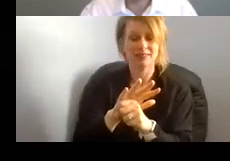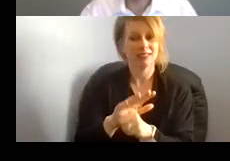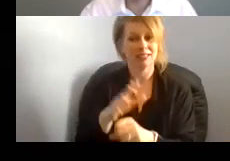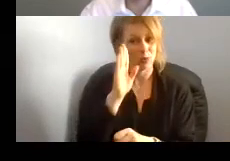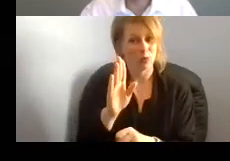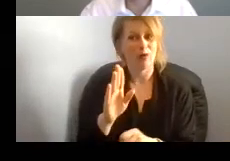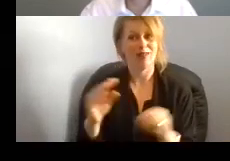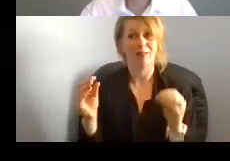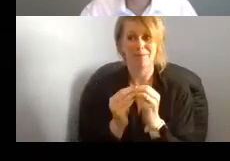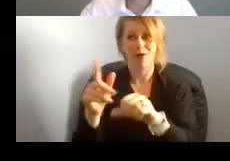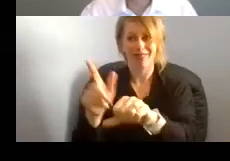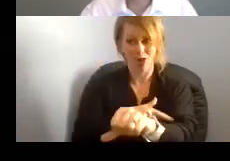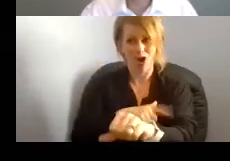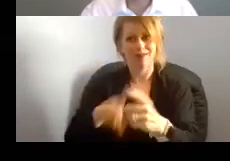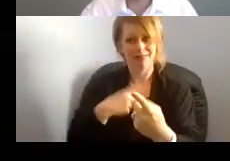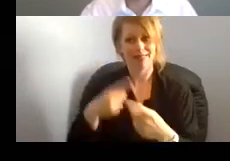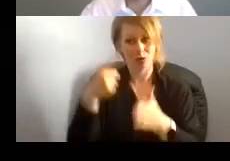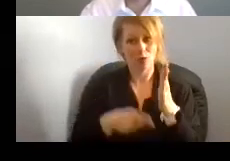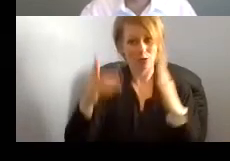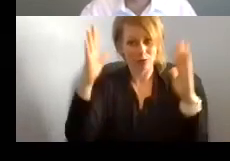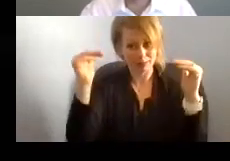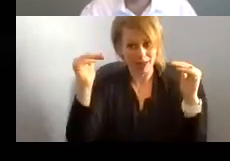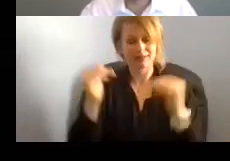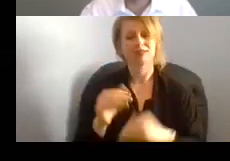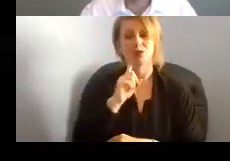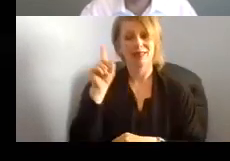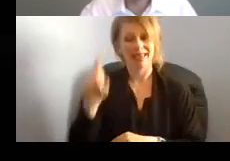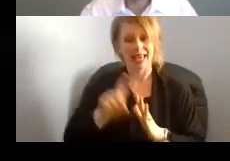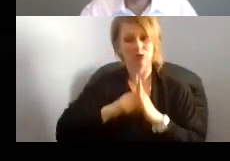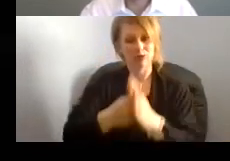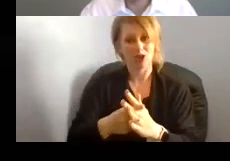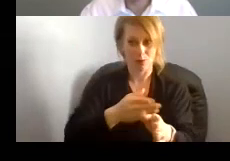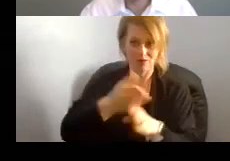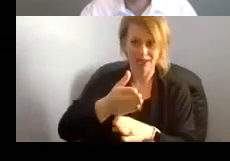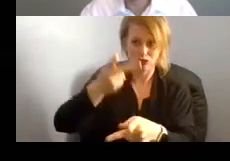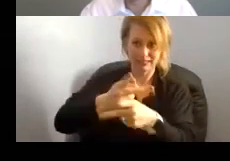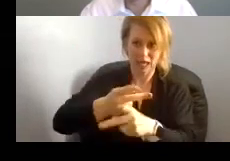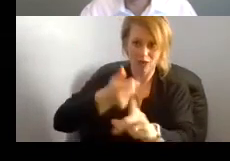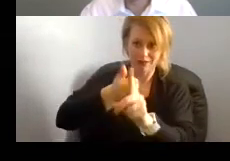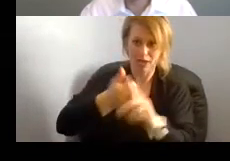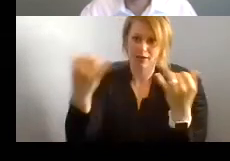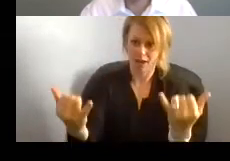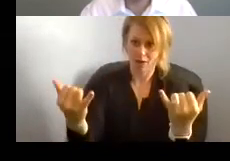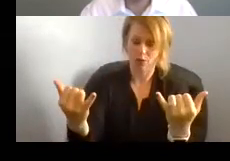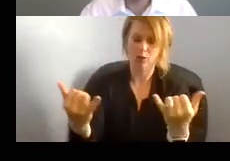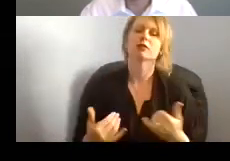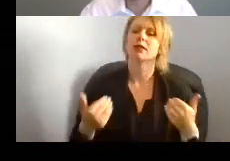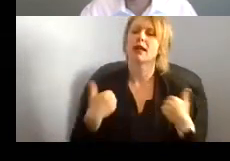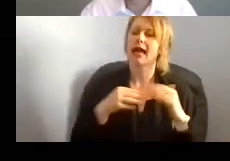prepared to accept, so we really have to start on professional self-care now. There is a module on the web – on the coalition website on professional